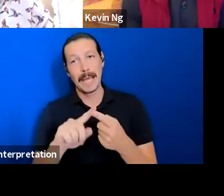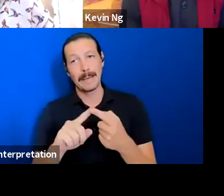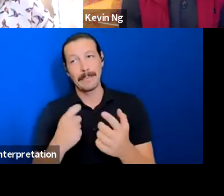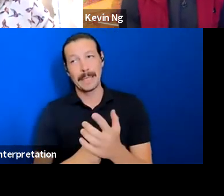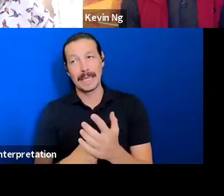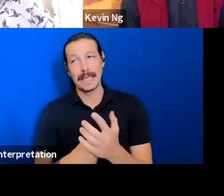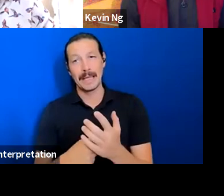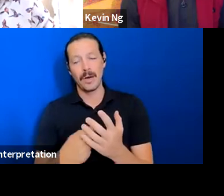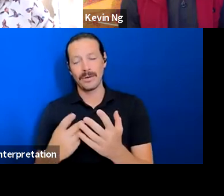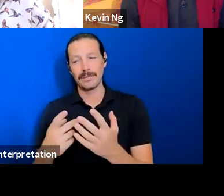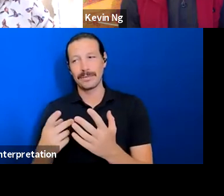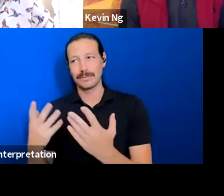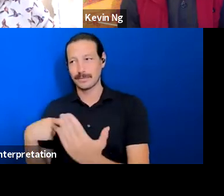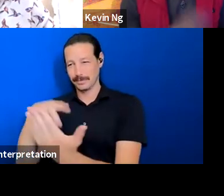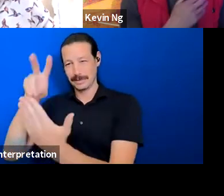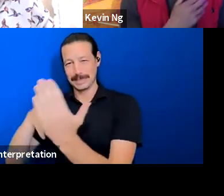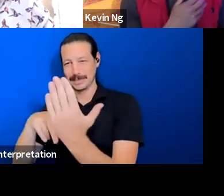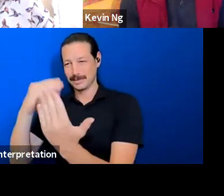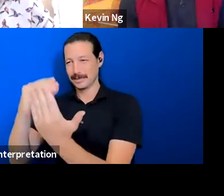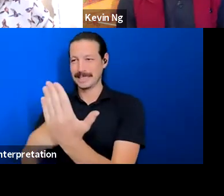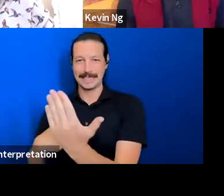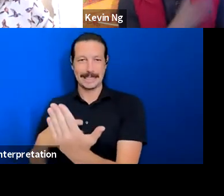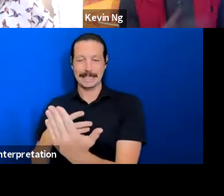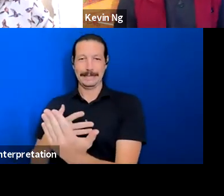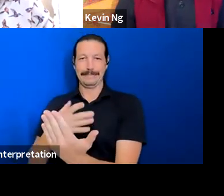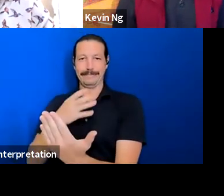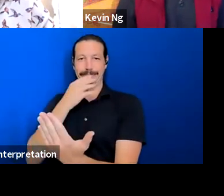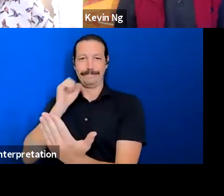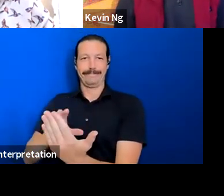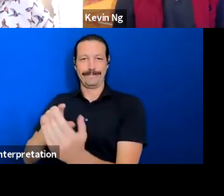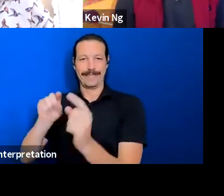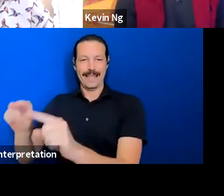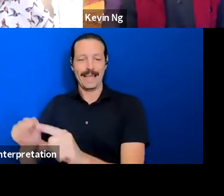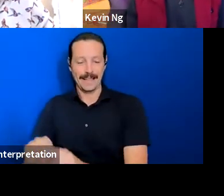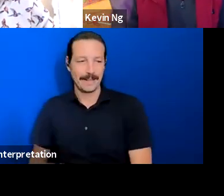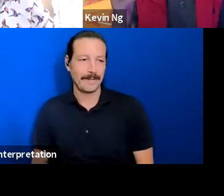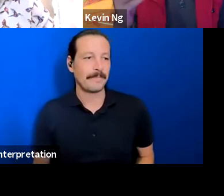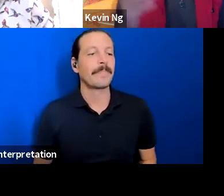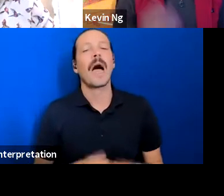After I go through a third after I go through my first run through I usually kind of put a